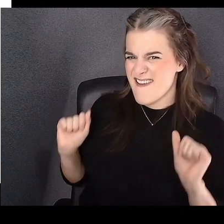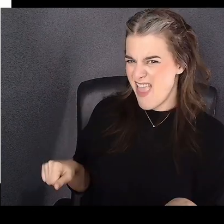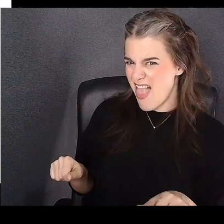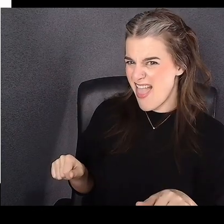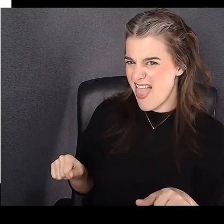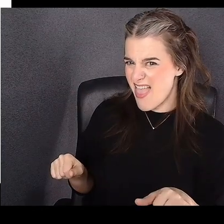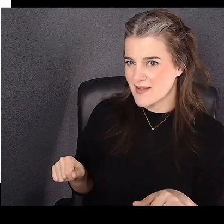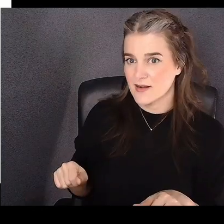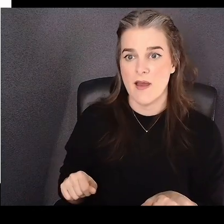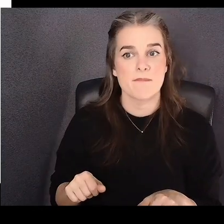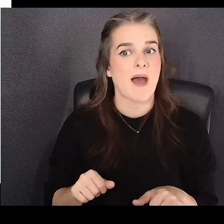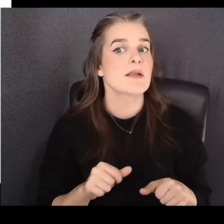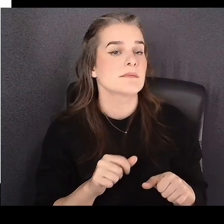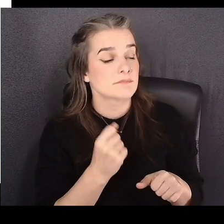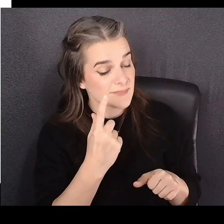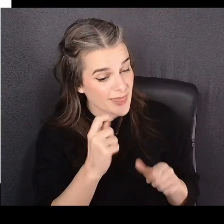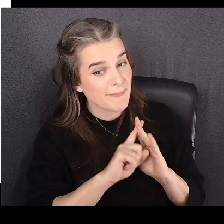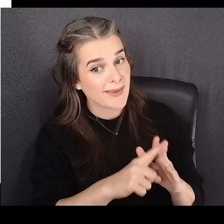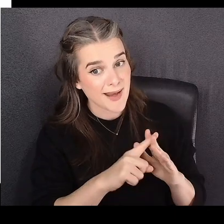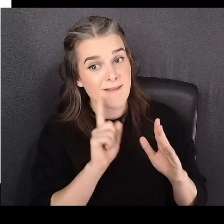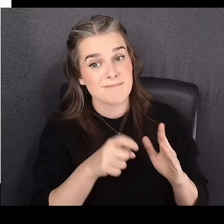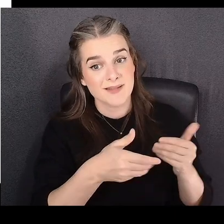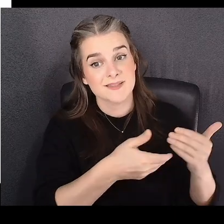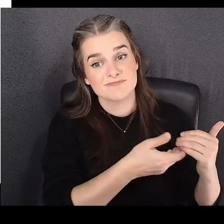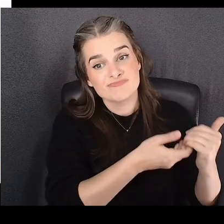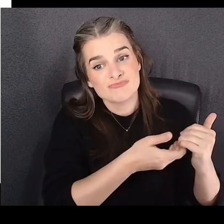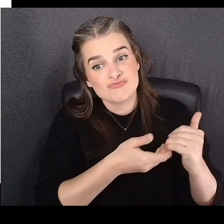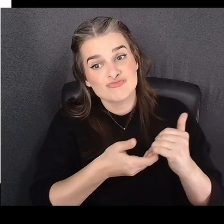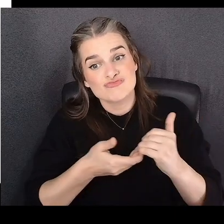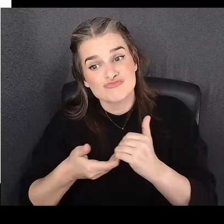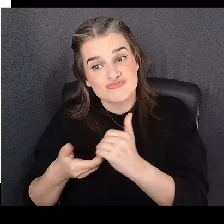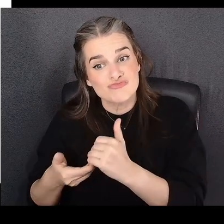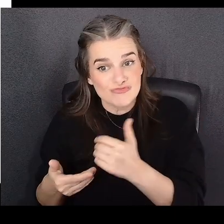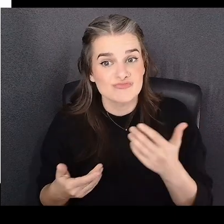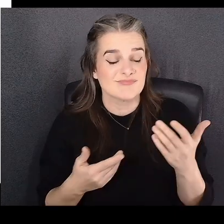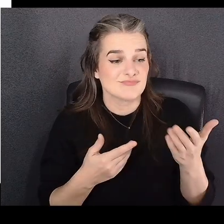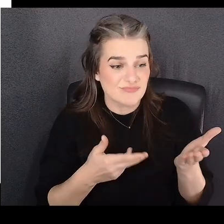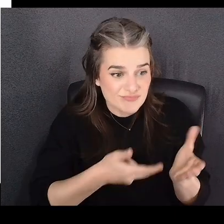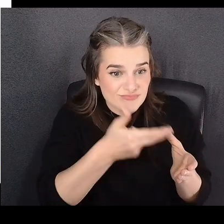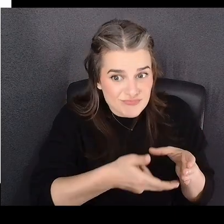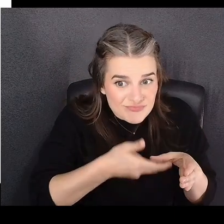it's a lot of hand-holding in the beginning, understanding that education has to be very personalized to the individual.